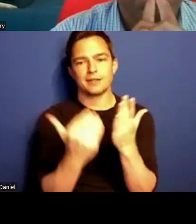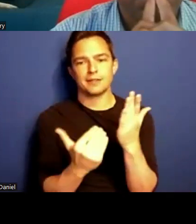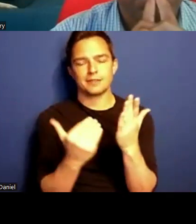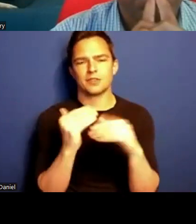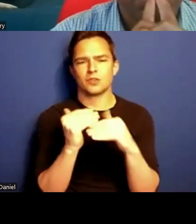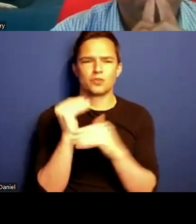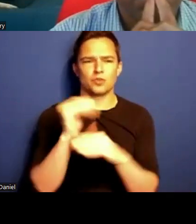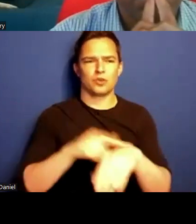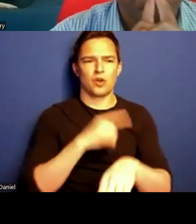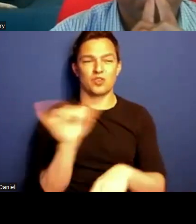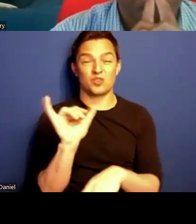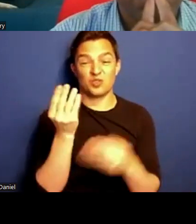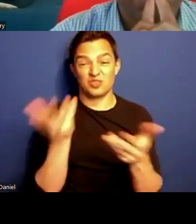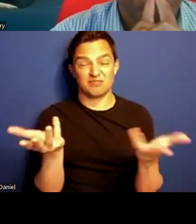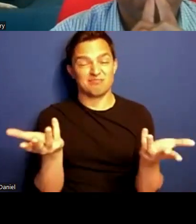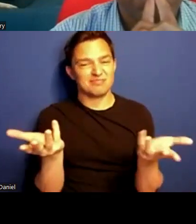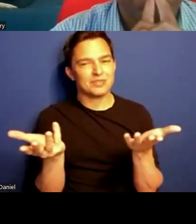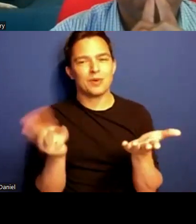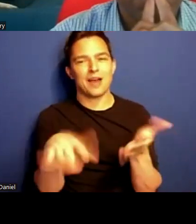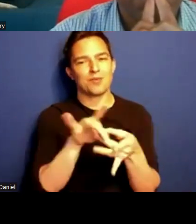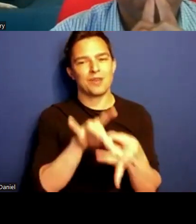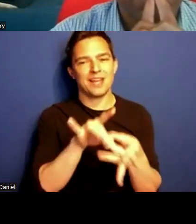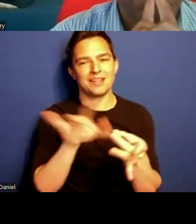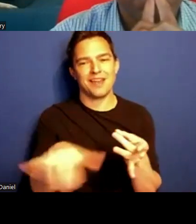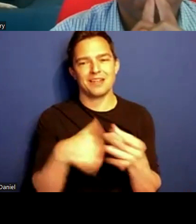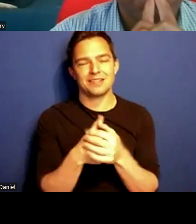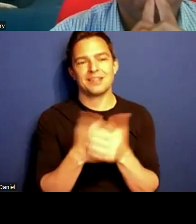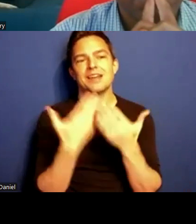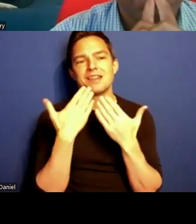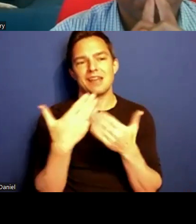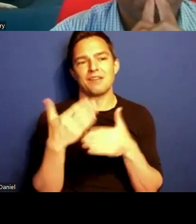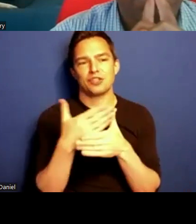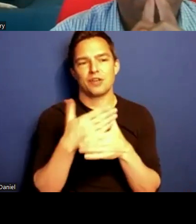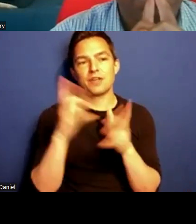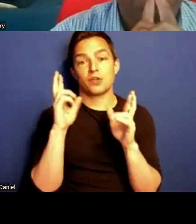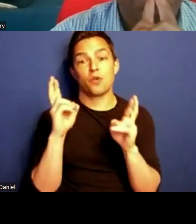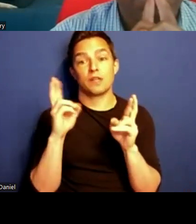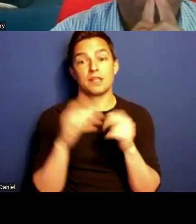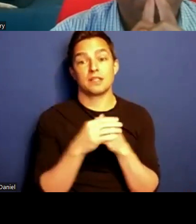so I can relate. So, thank you for sharing and hopefully, you know,